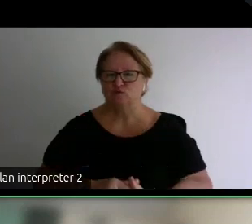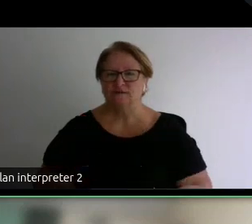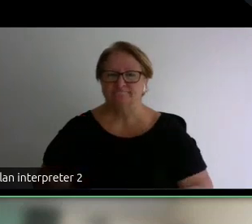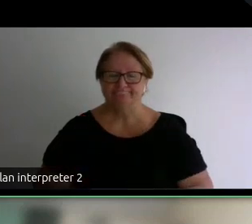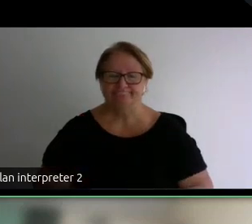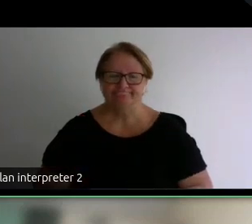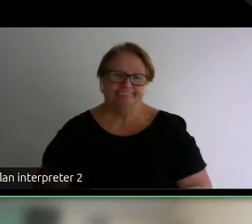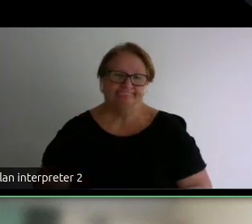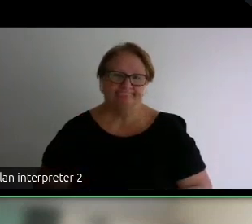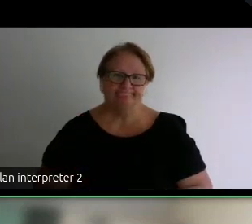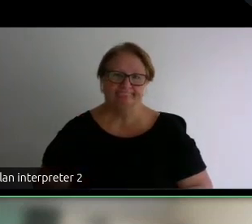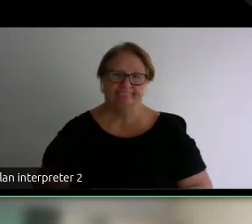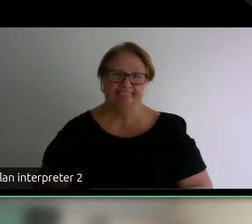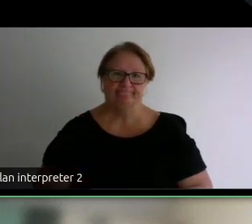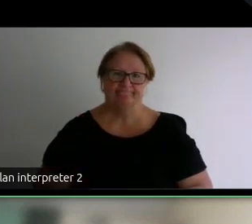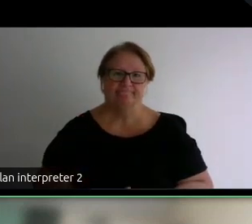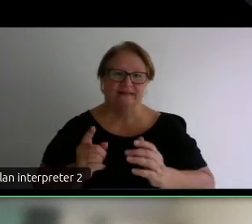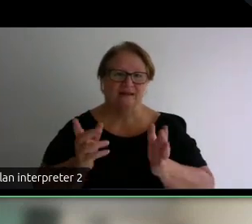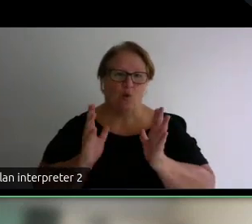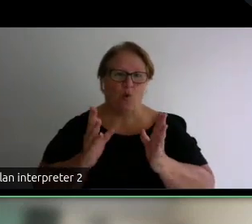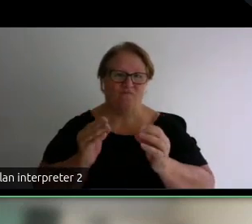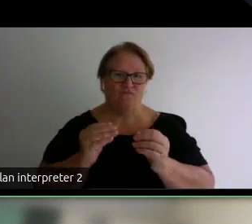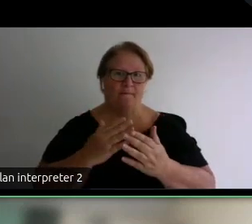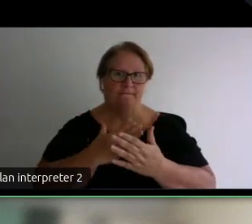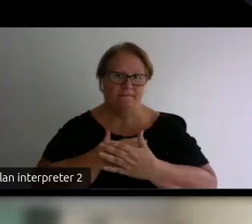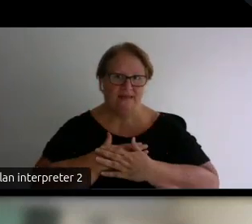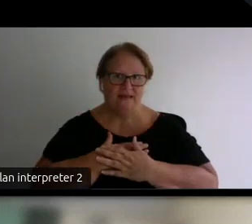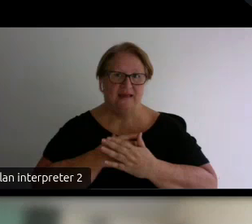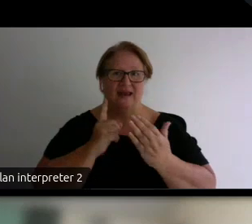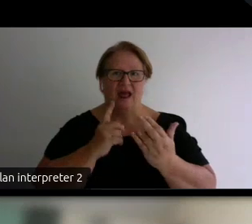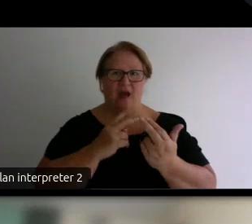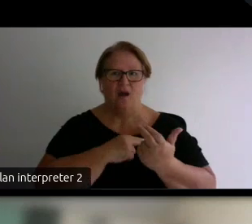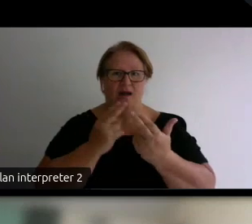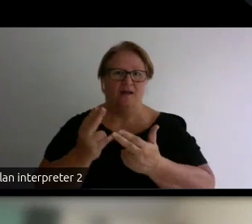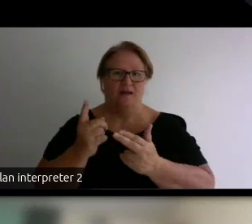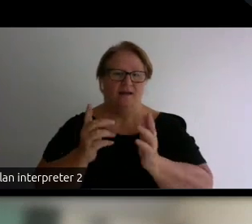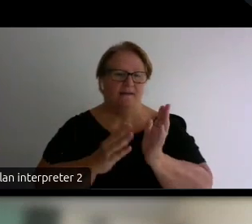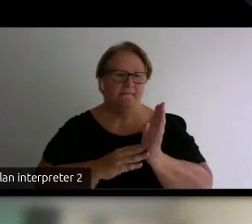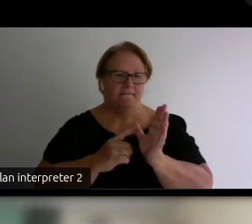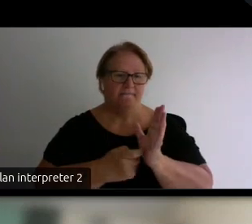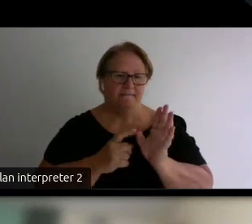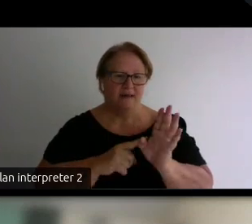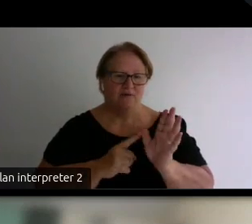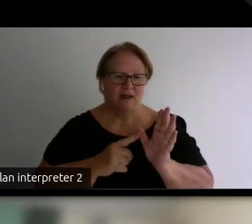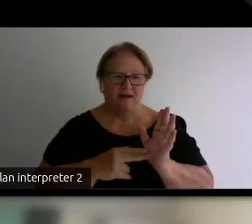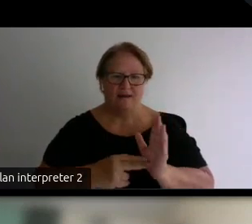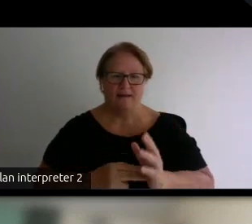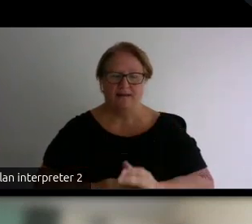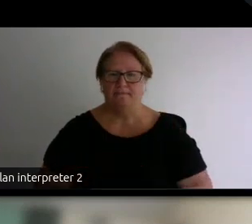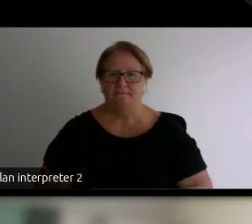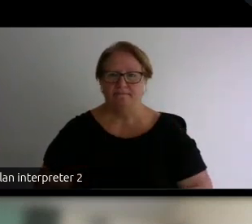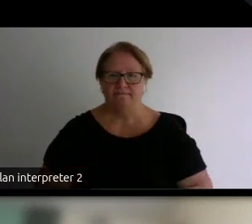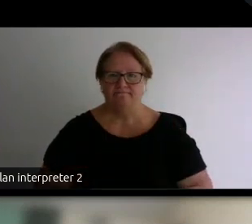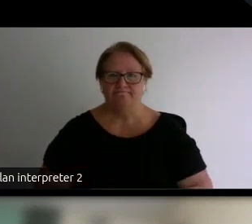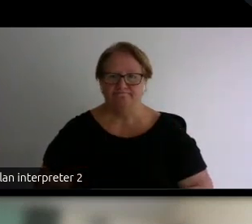dispute resolution services. I'll now hand over to Mary-Ann. Thanks. Hello everybody. I just